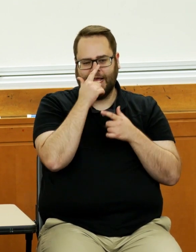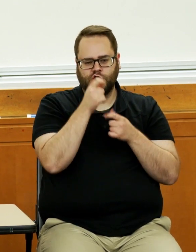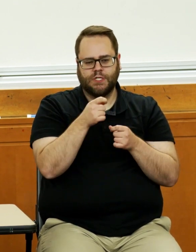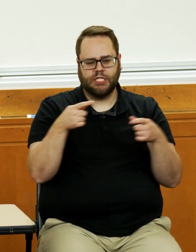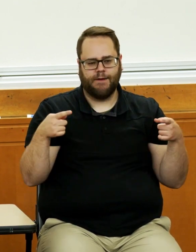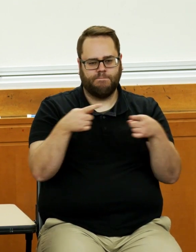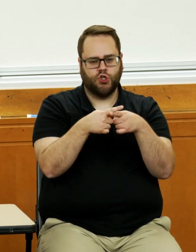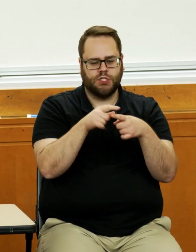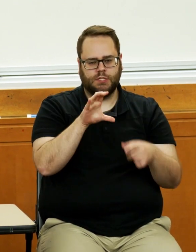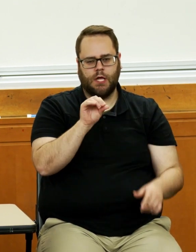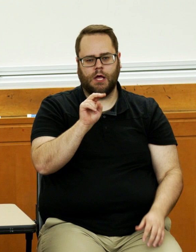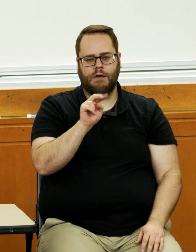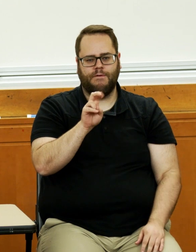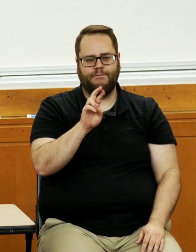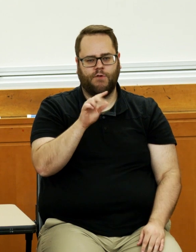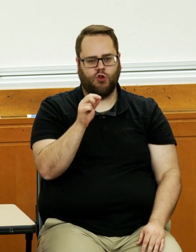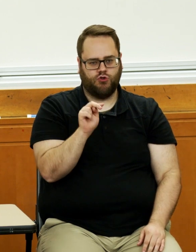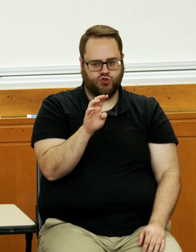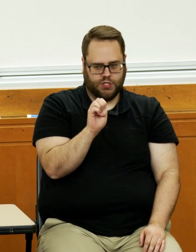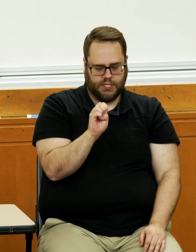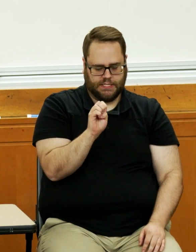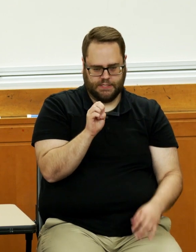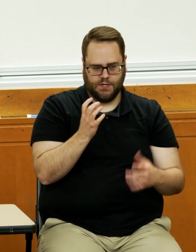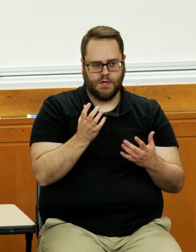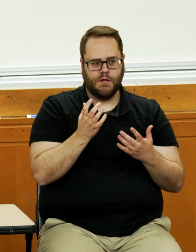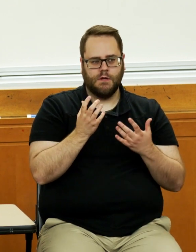but in different pieces. So, I'm wondering if you're…one, as you're thinking is that that